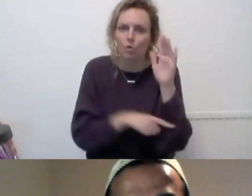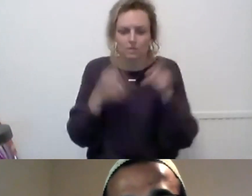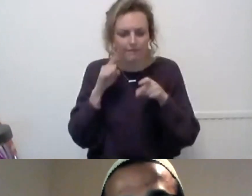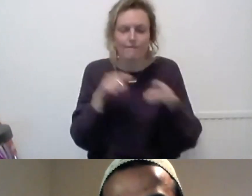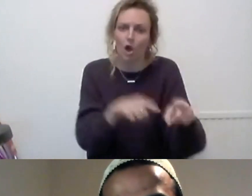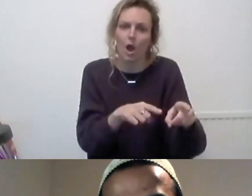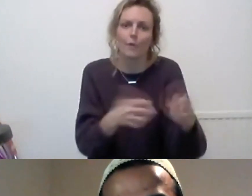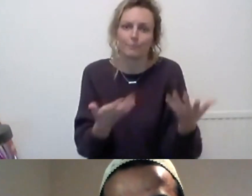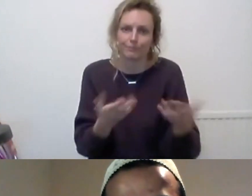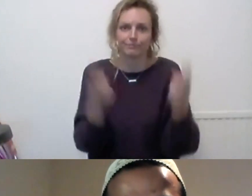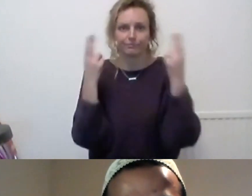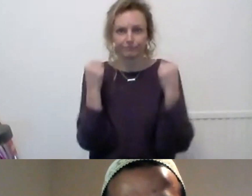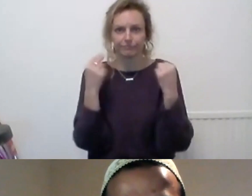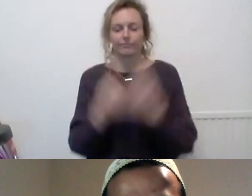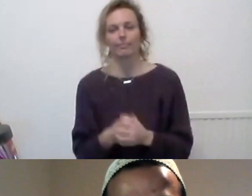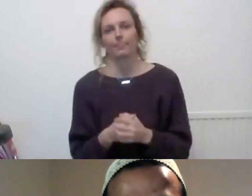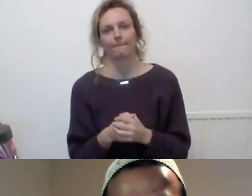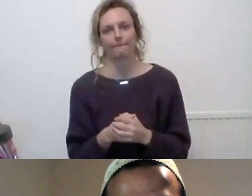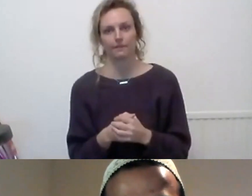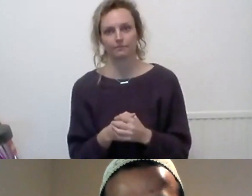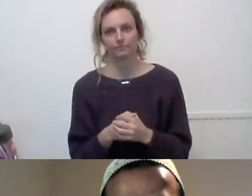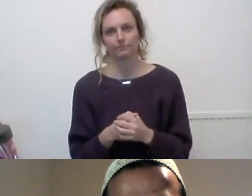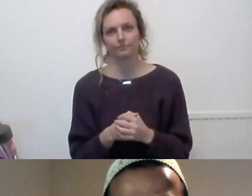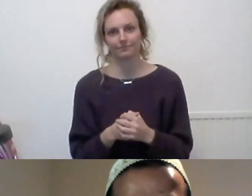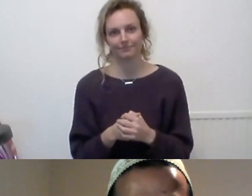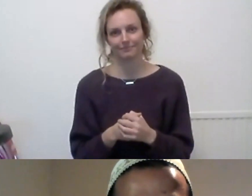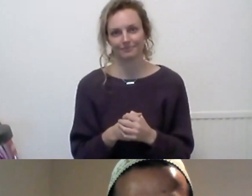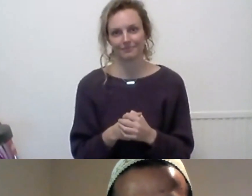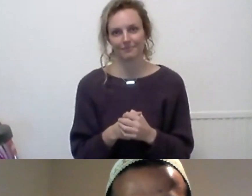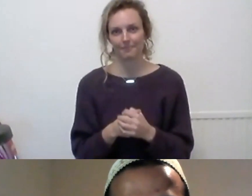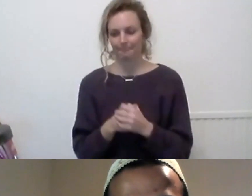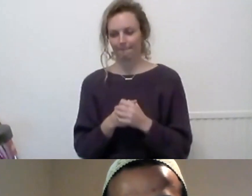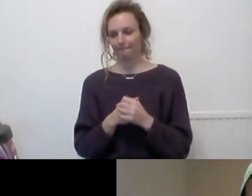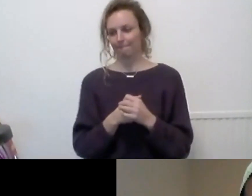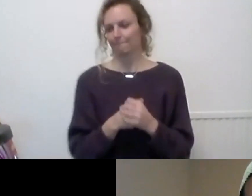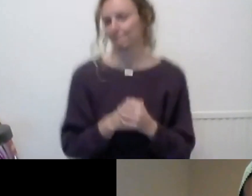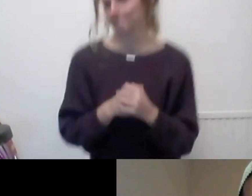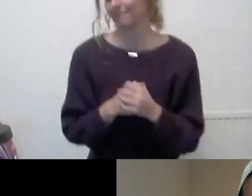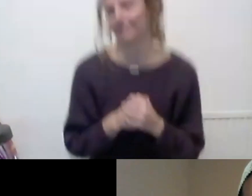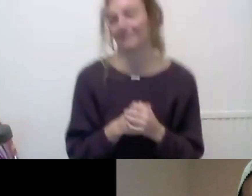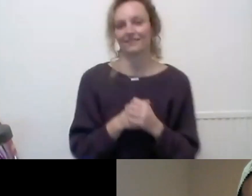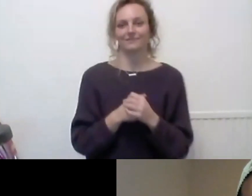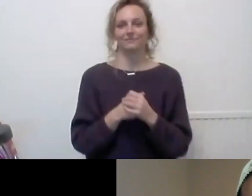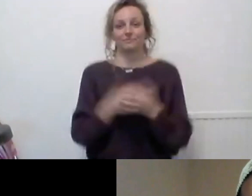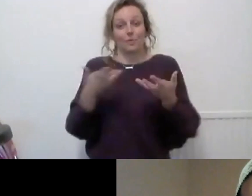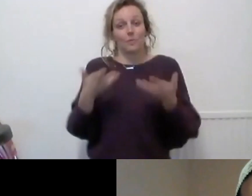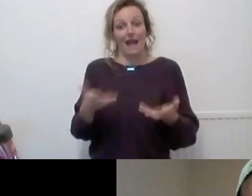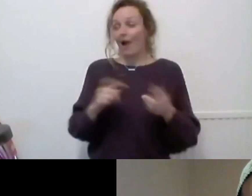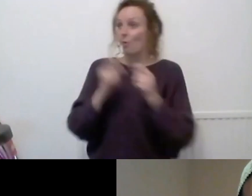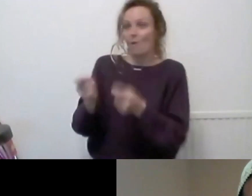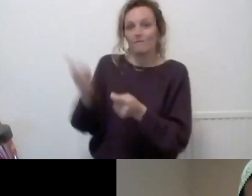Thank you, Dr. carfit. Julie, we're coming to you. So, Julie, you've heard the discussions so far.